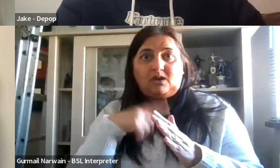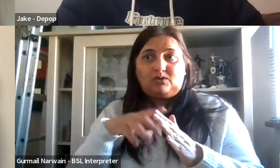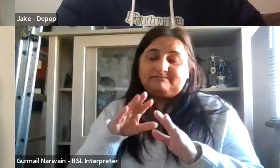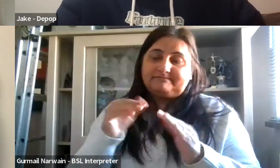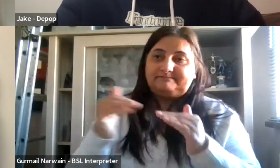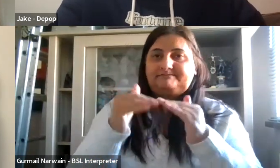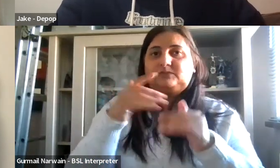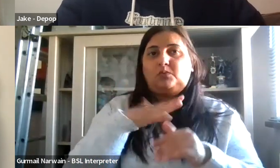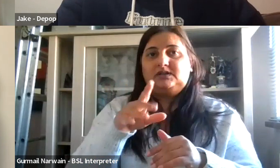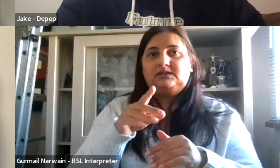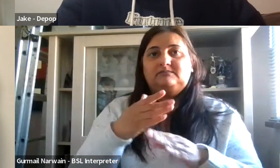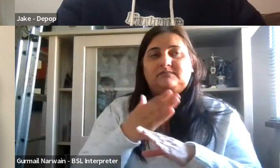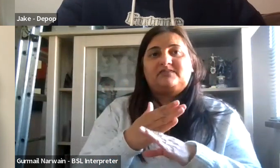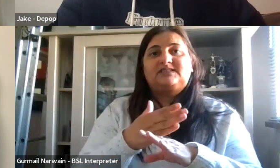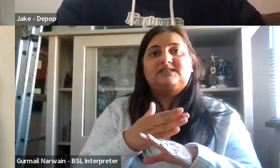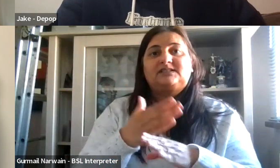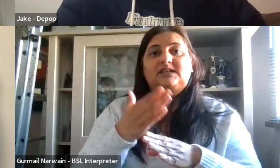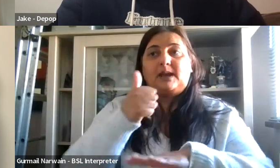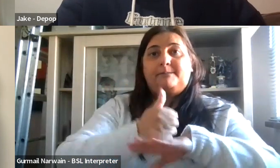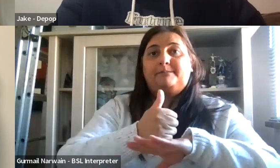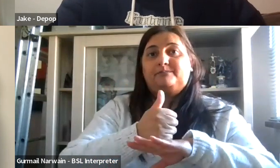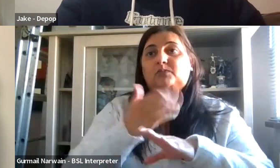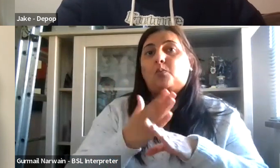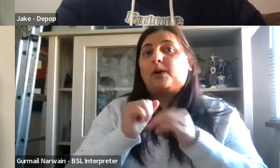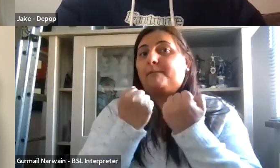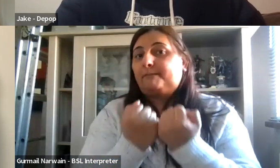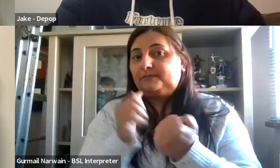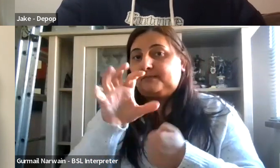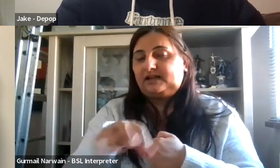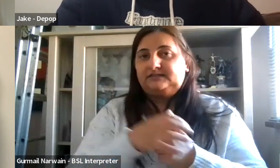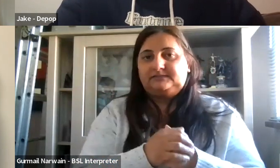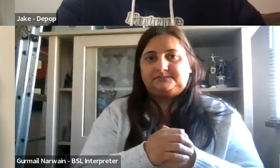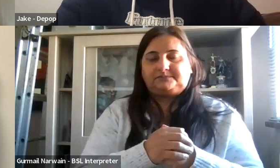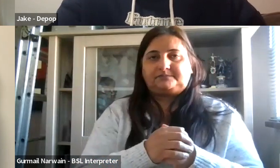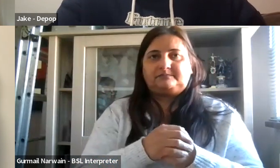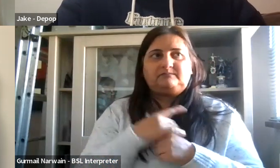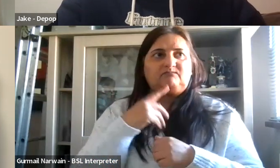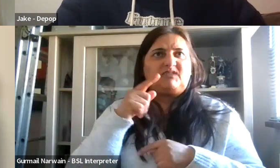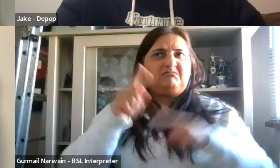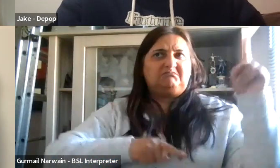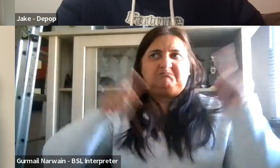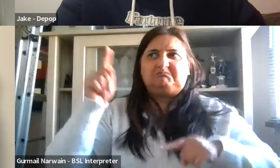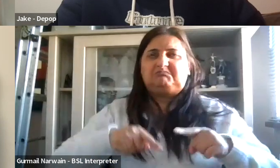We have what we call an activity based workplace, which is designed with a So we have what we call an activity based workplace, which is designed with a variety of spaces all under one roof.